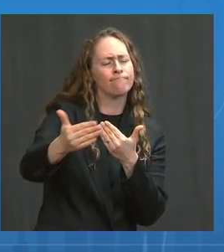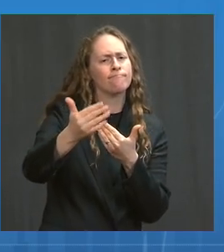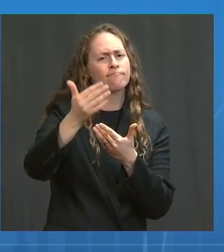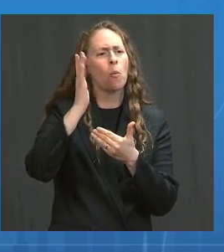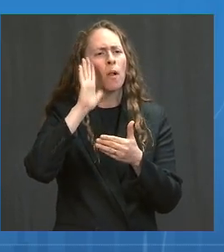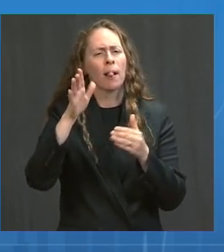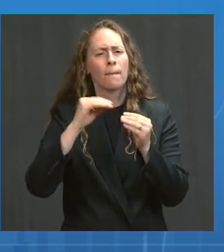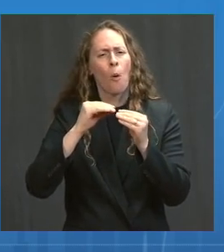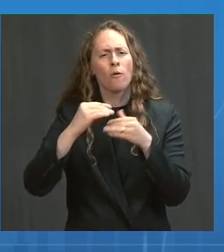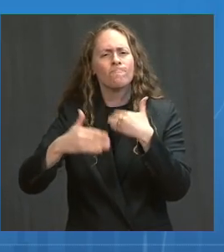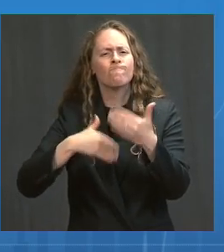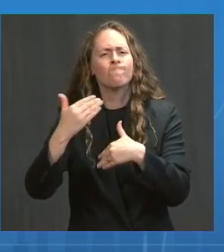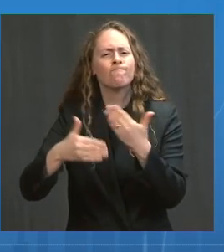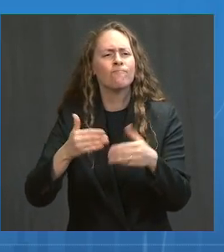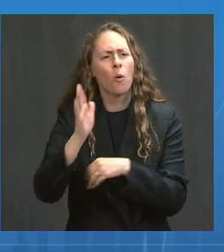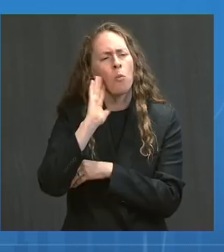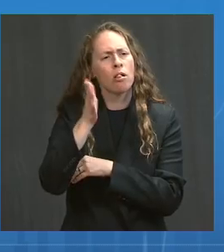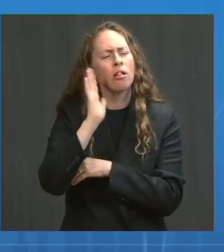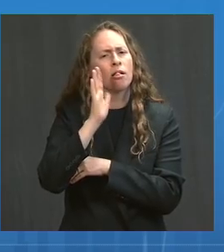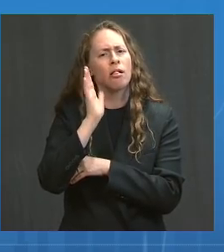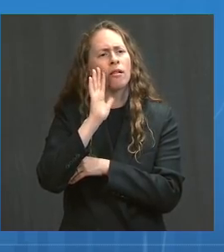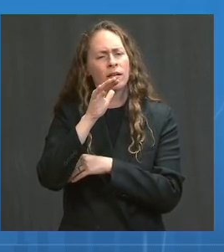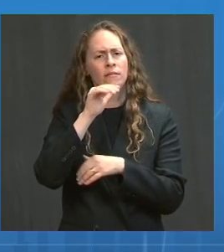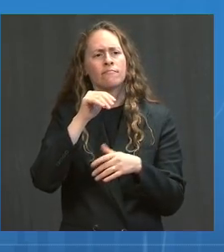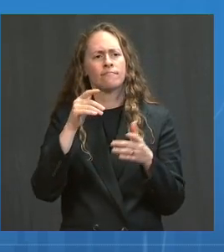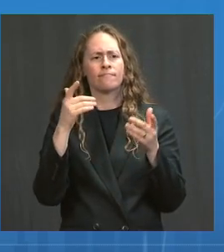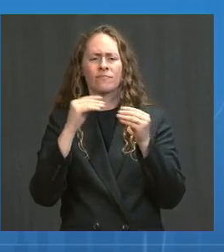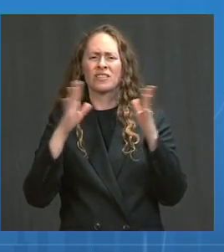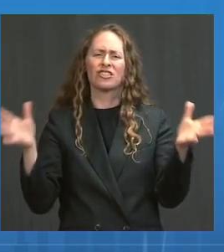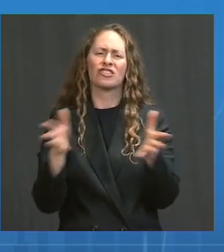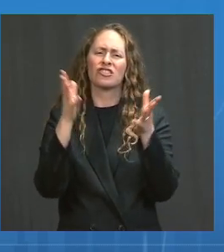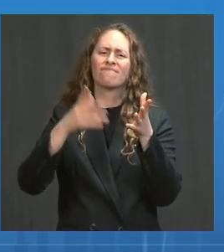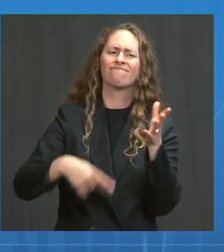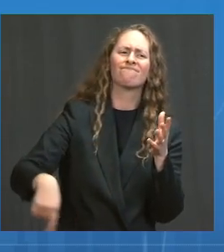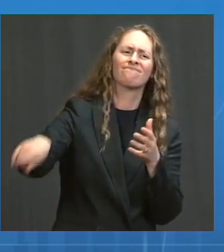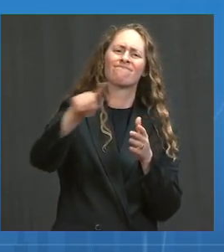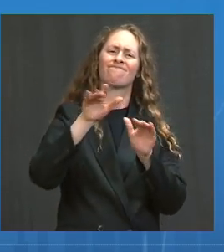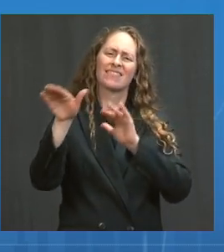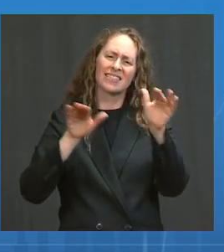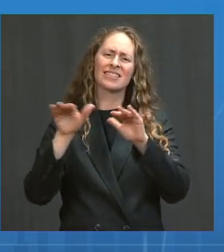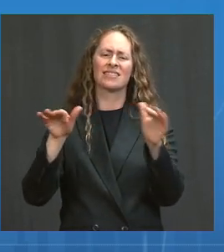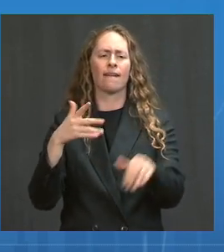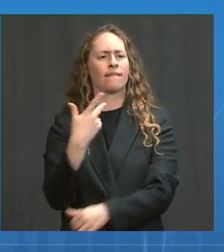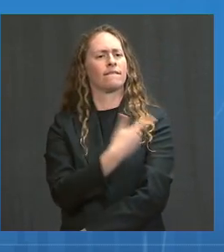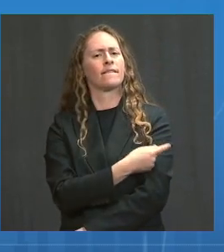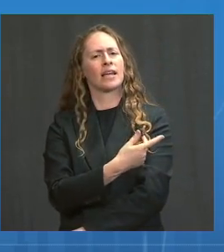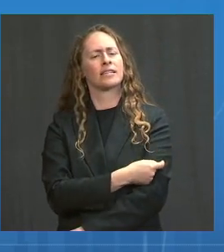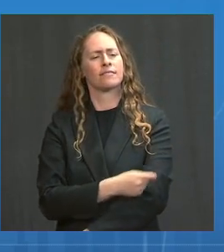to keep pushing more and more people to get vaccinated by making it, as Dr. Fauci said, easy.